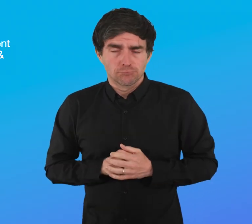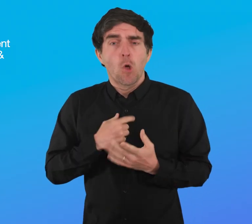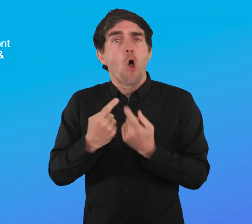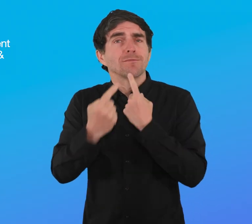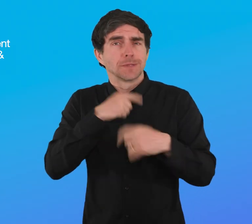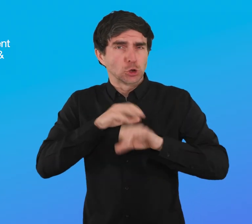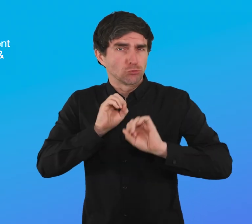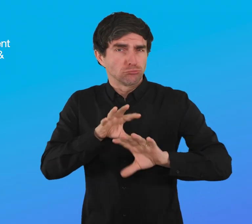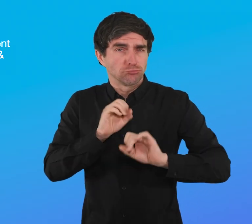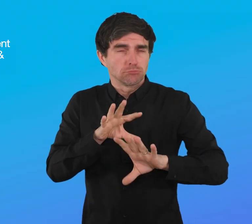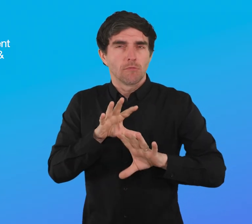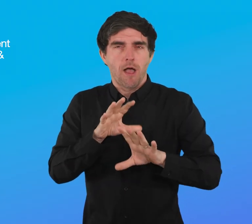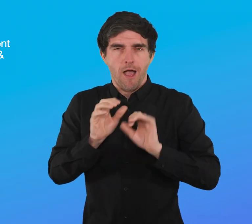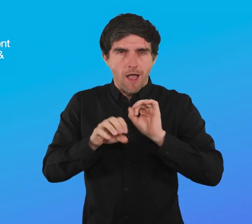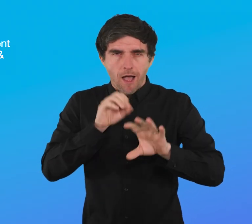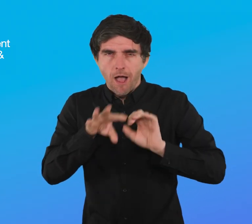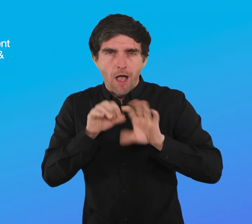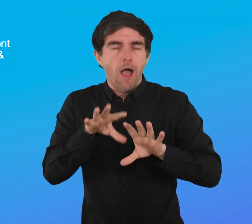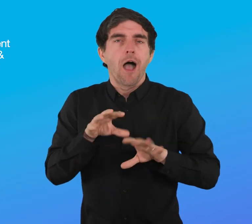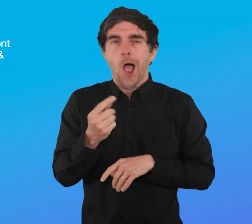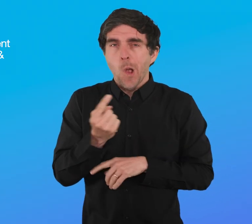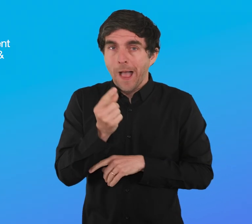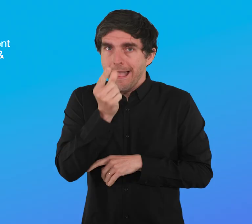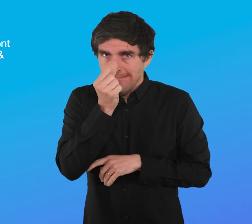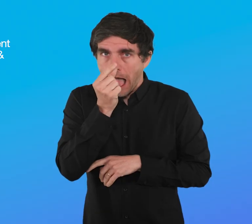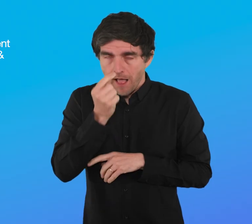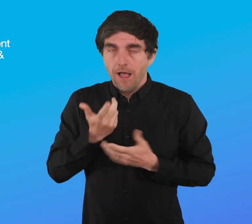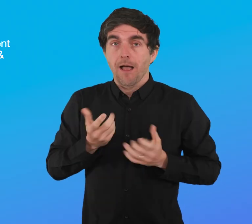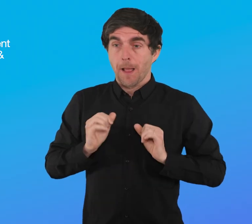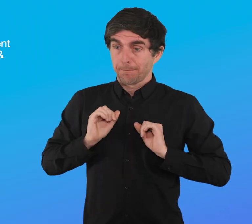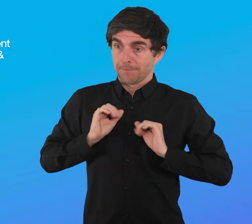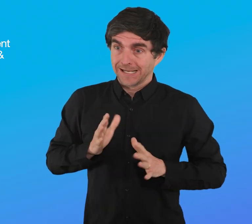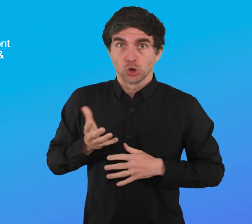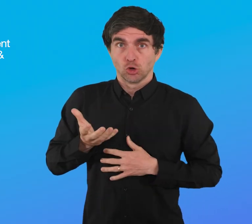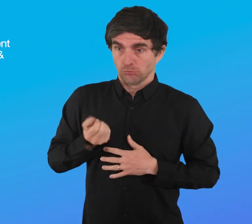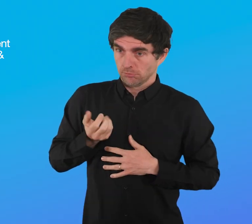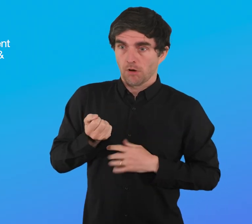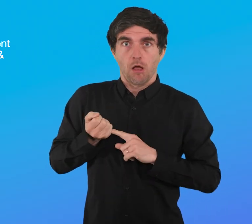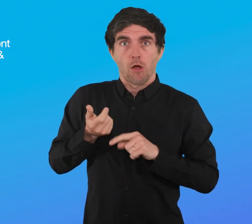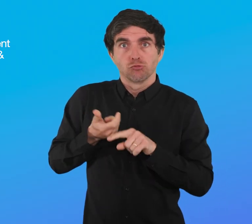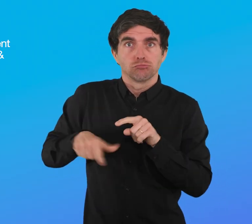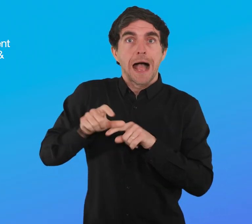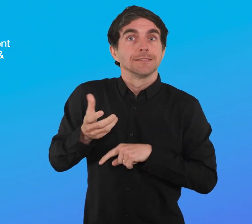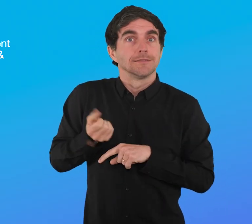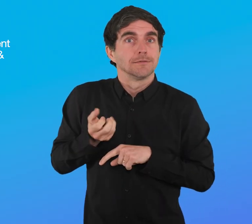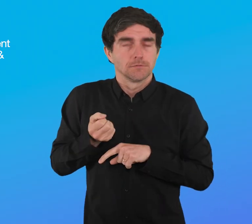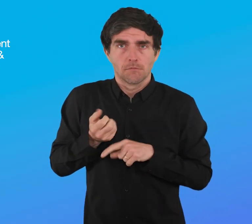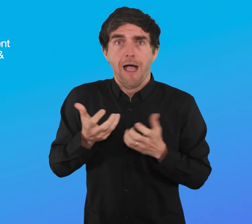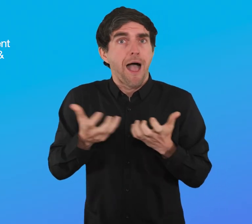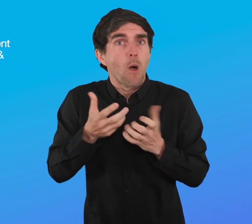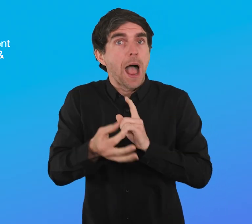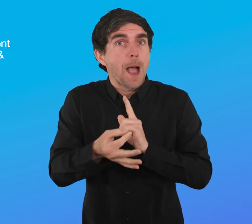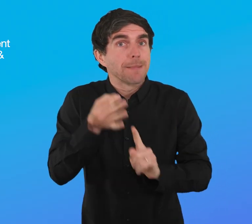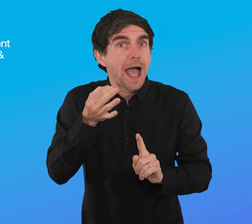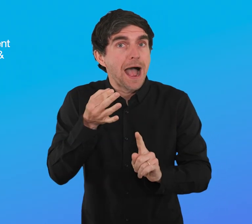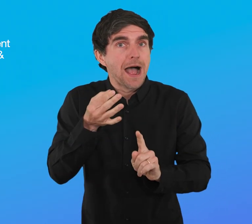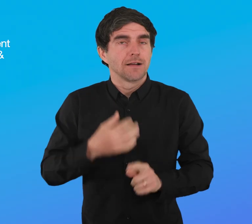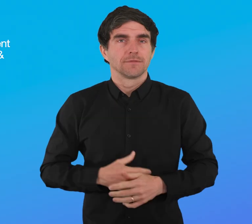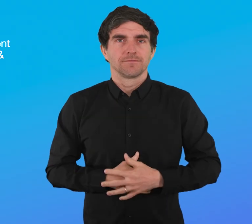The following information will tell you who can get Pension Credit and how to apply.